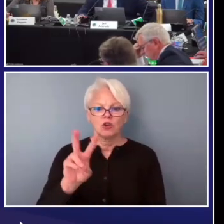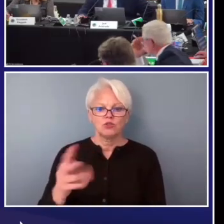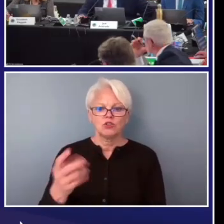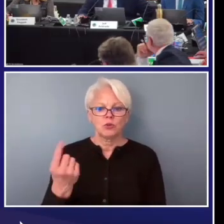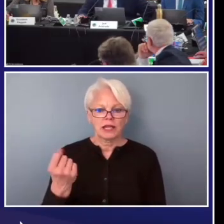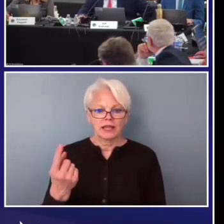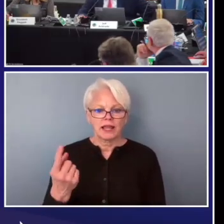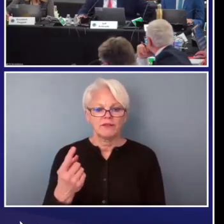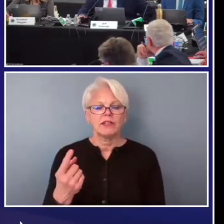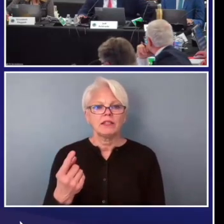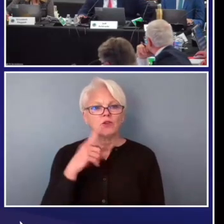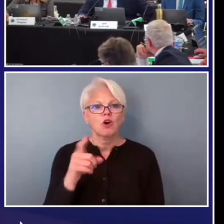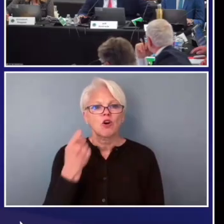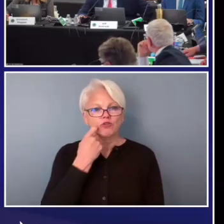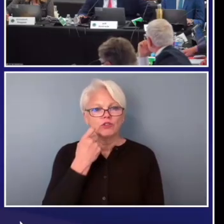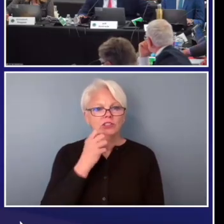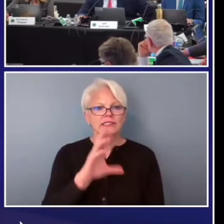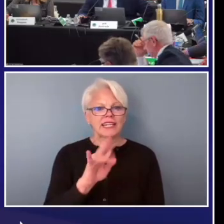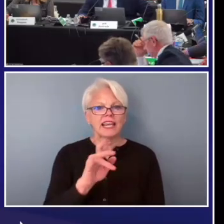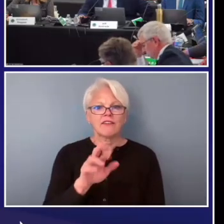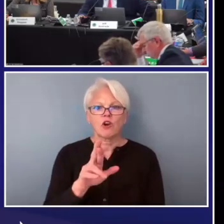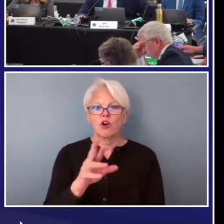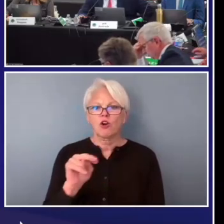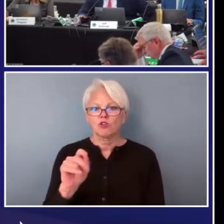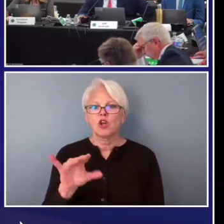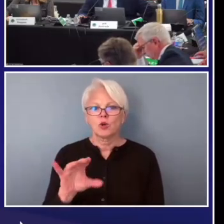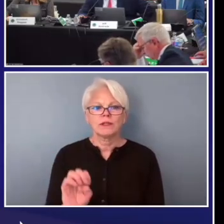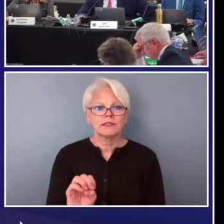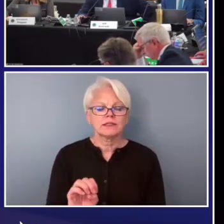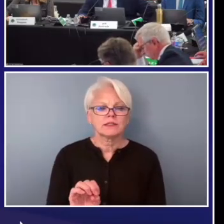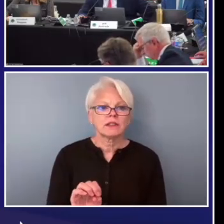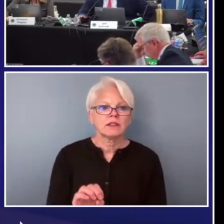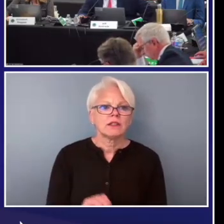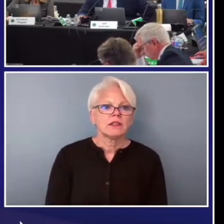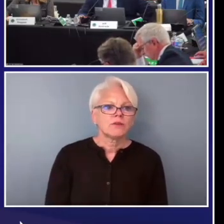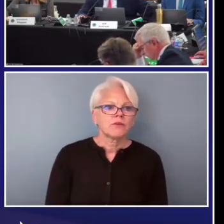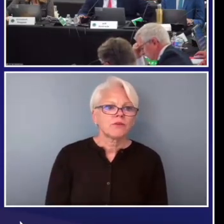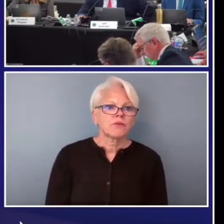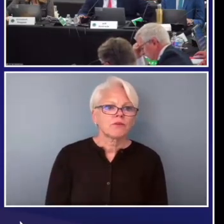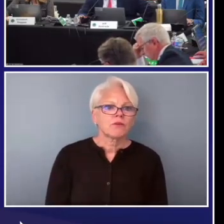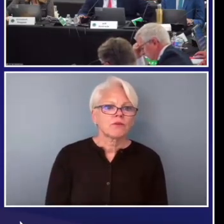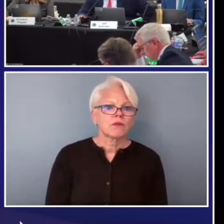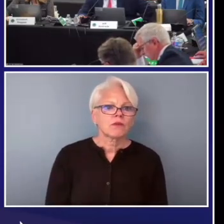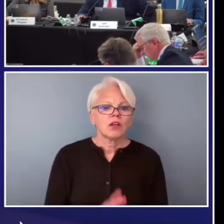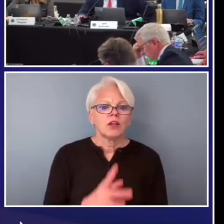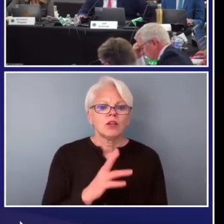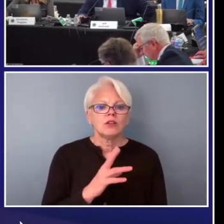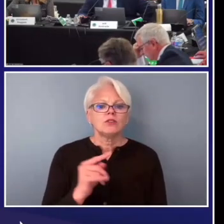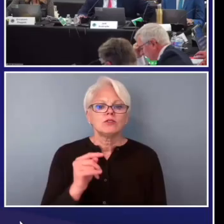in federal register notice, to revise and clarify the prior interpretation of what